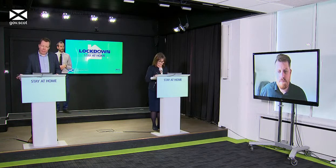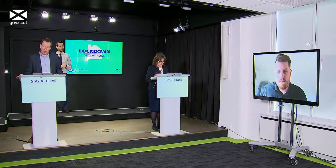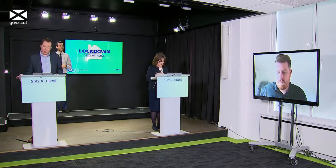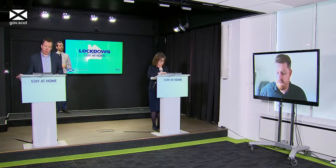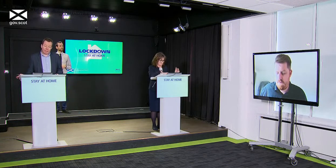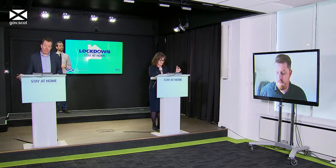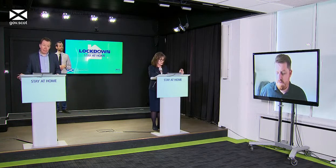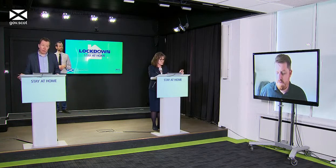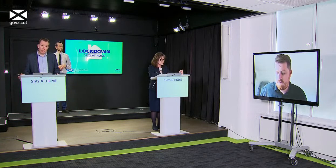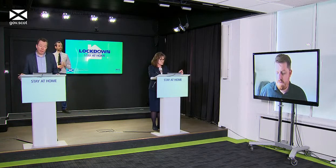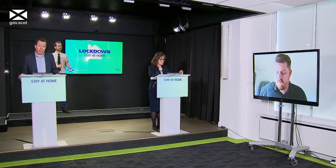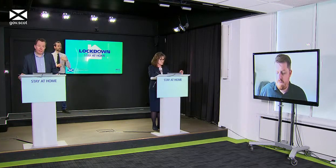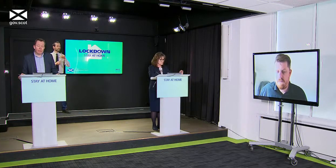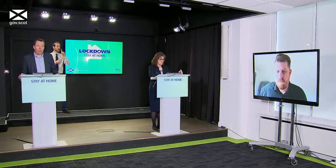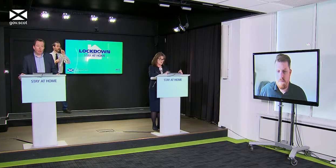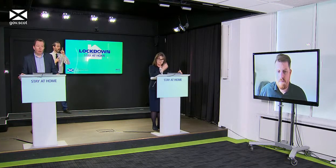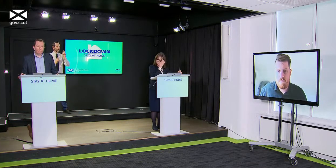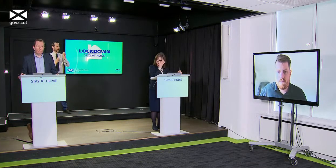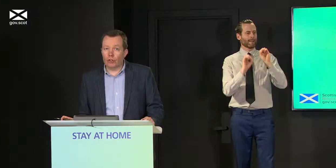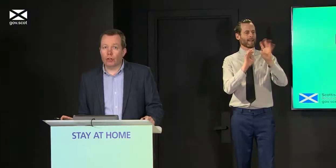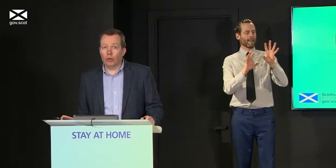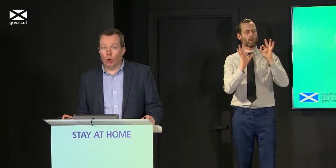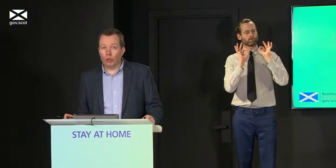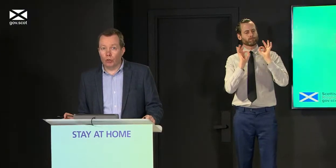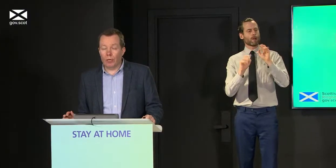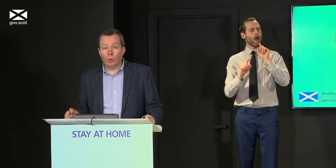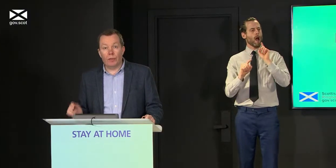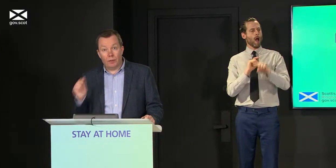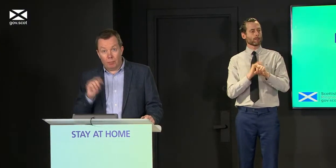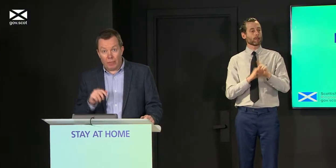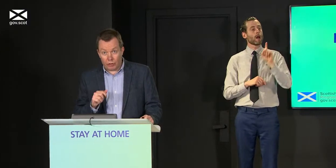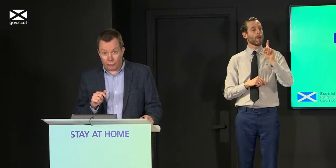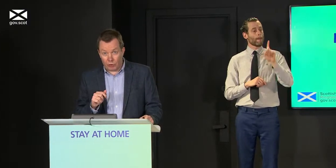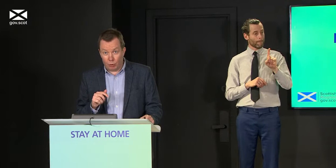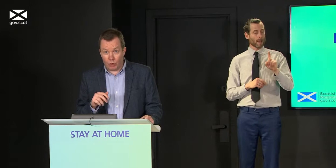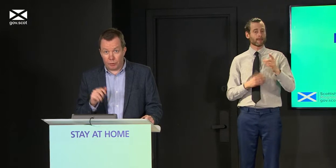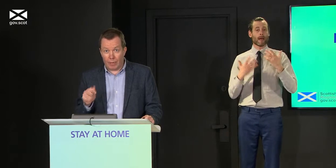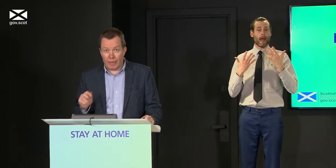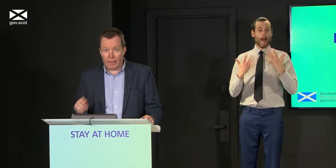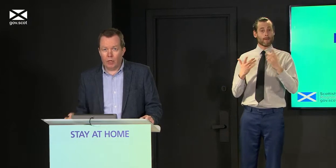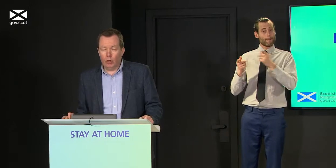answer bruce i can tell you that conversations are ongoing with the minister of sport mairi gougeon